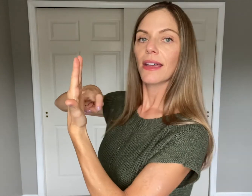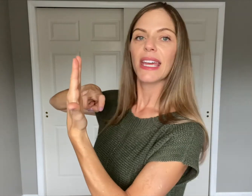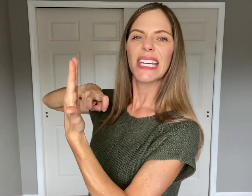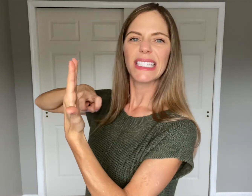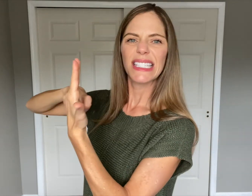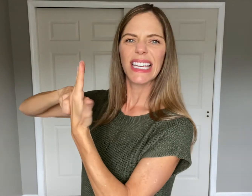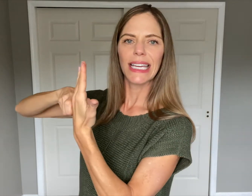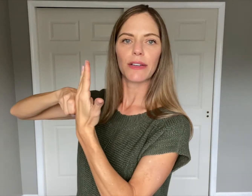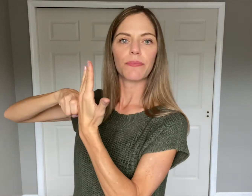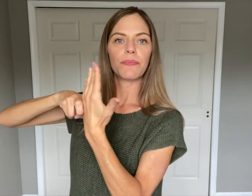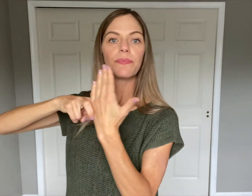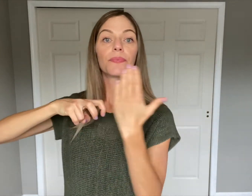"Ticket"